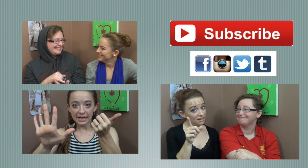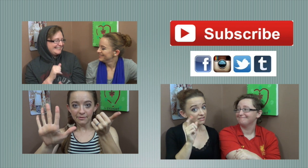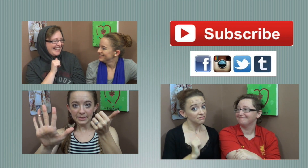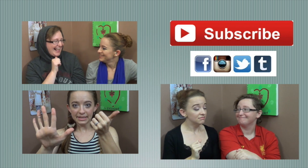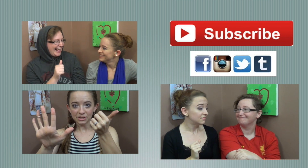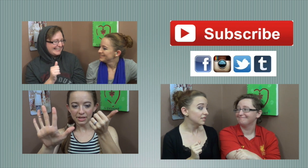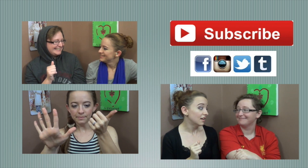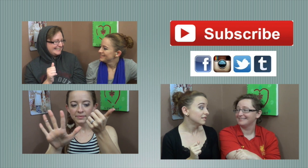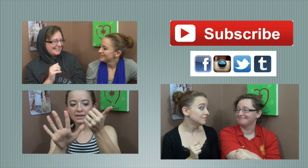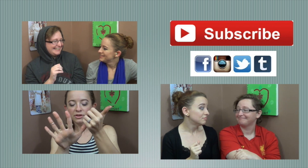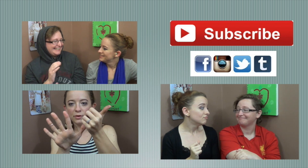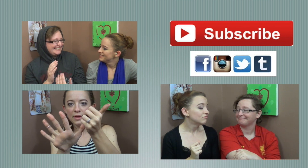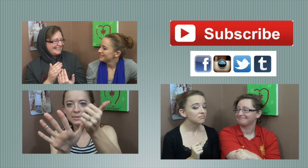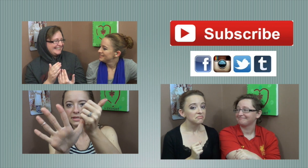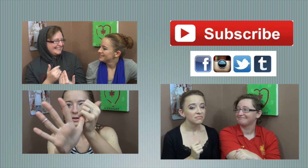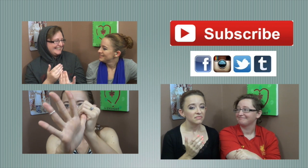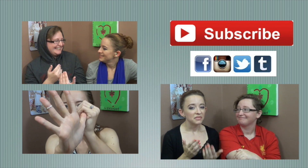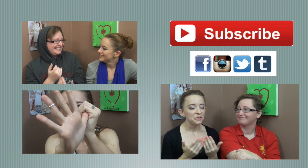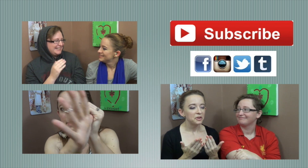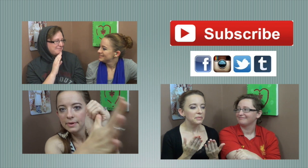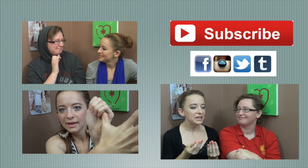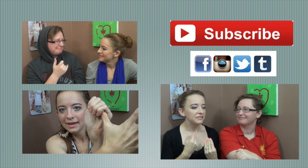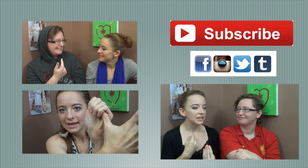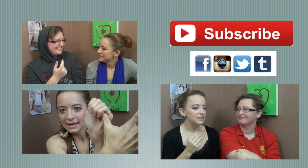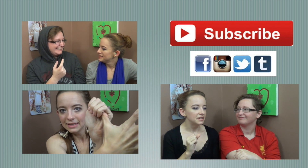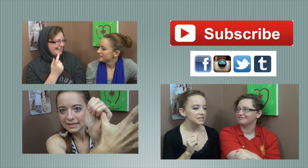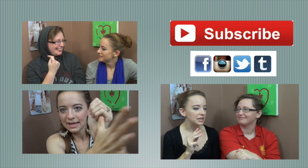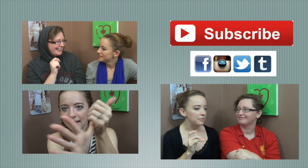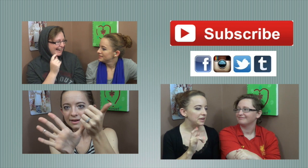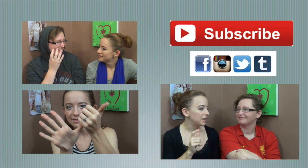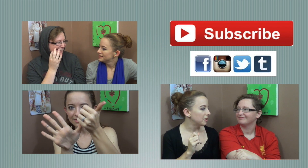I made a good dinner. Yeah although I might have given us